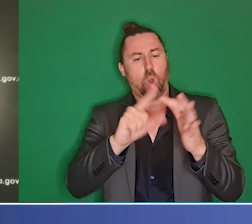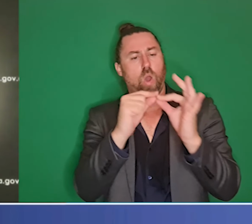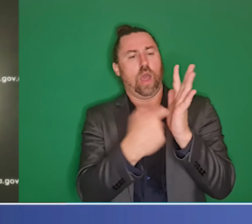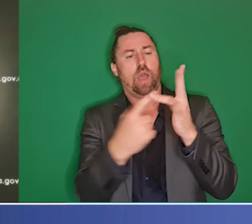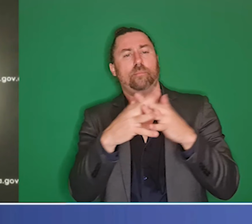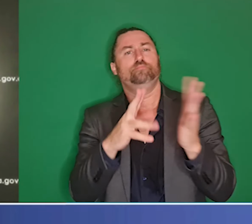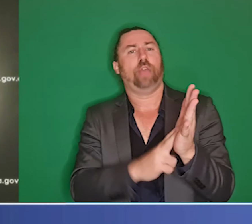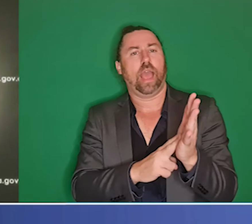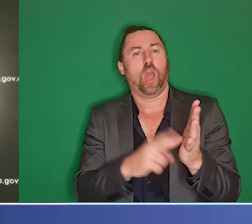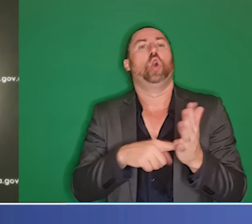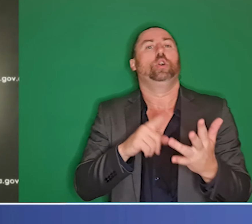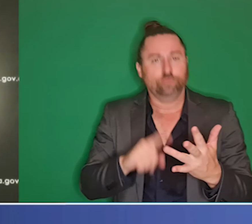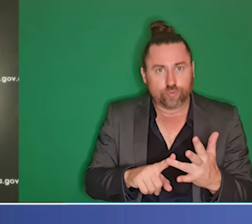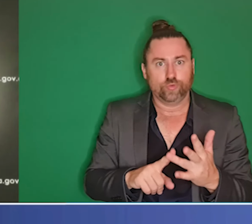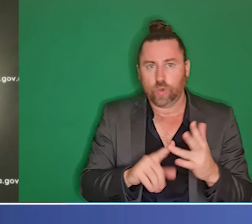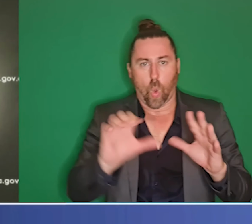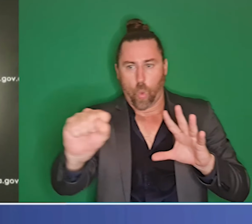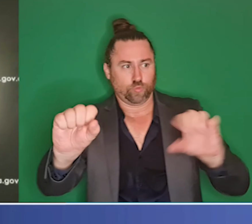and we are responding with workforce measures.